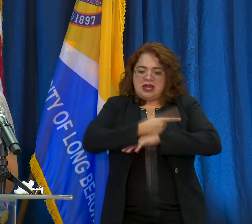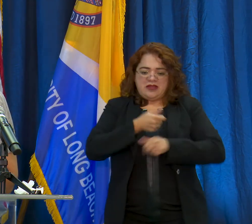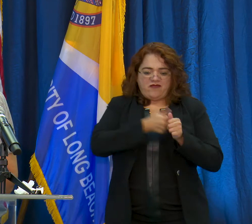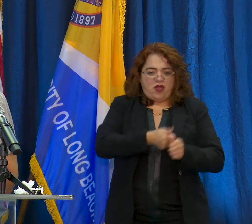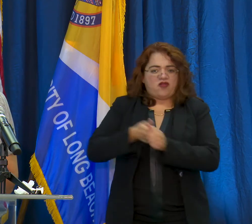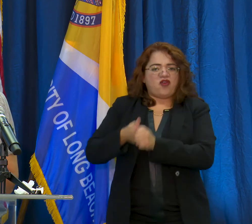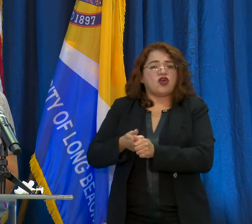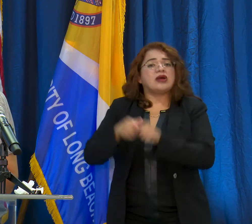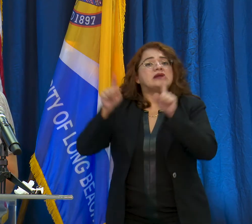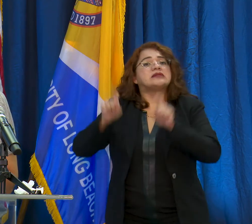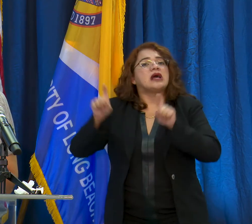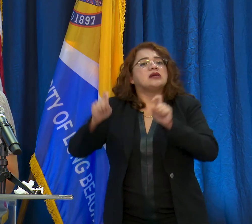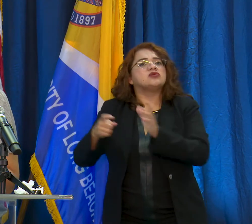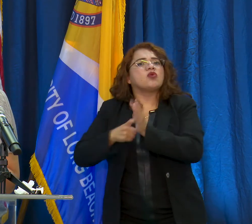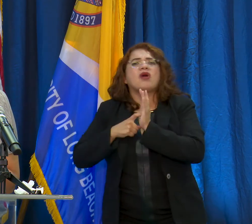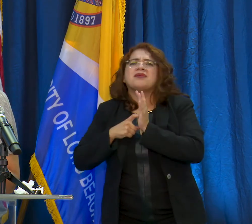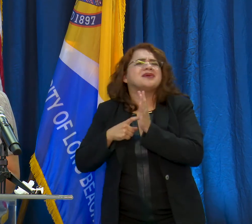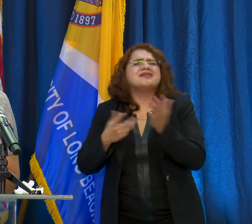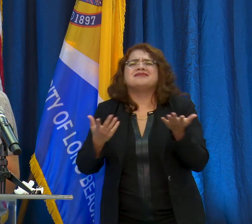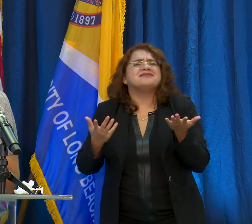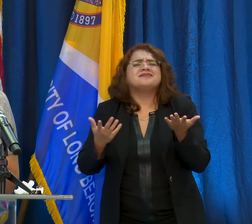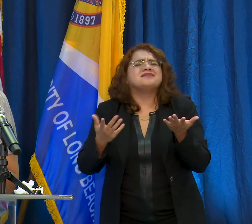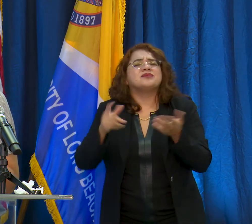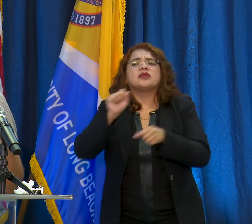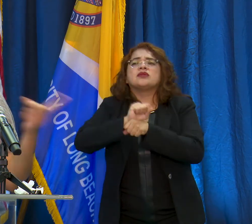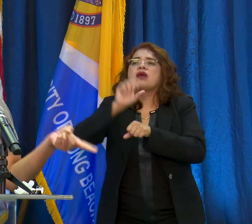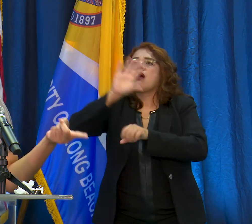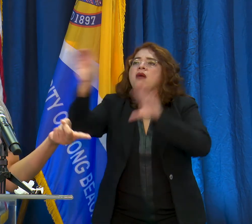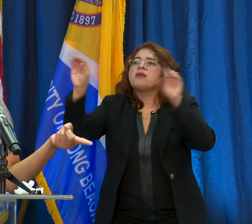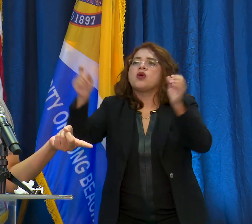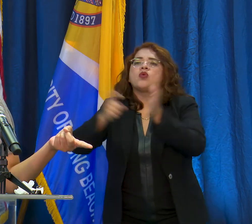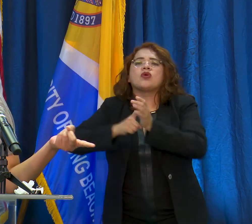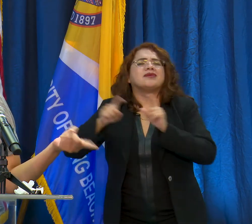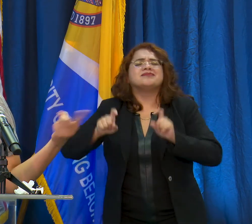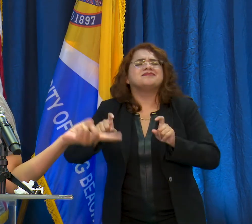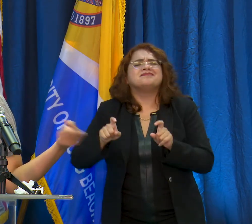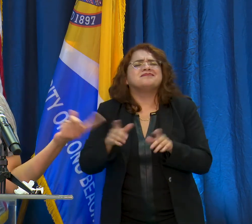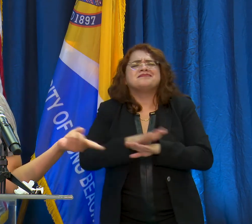It's that same issue. It could be that you didn't know, but you're